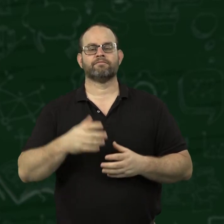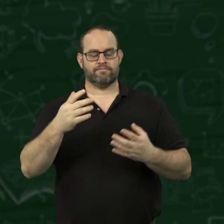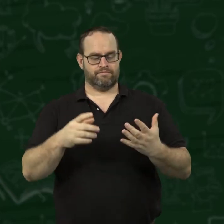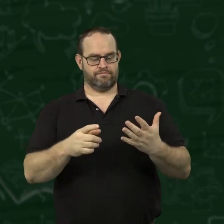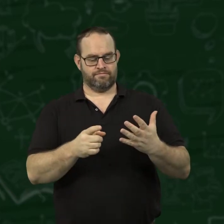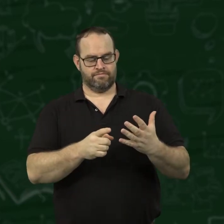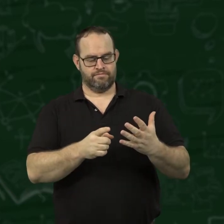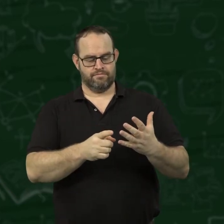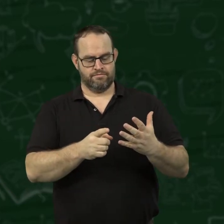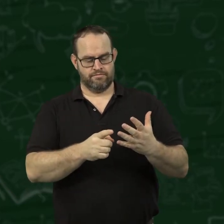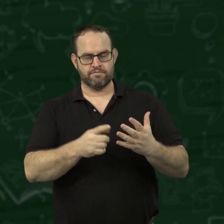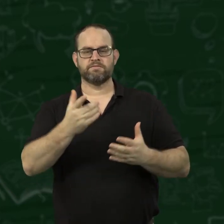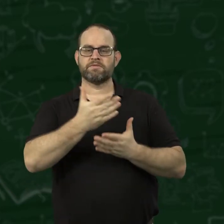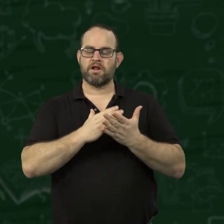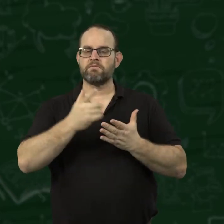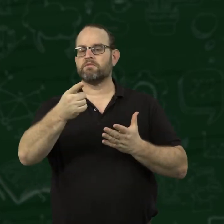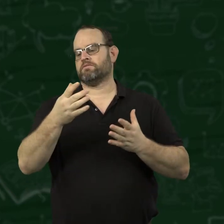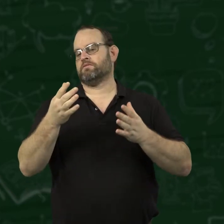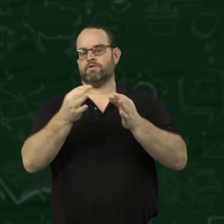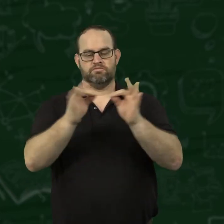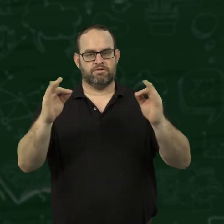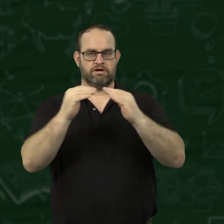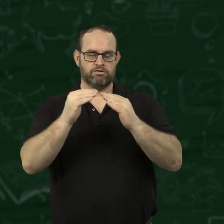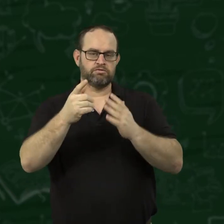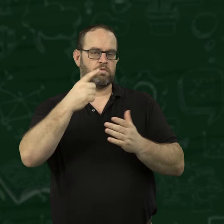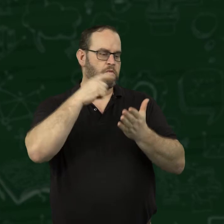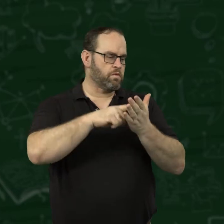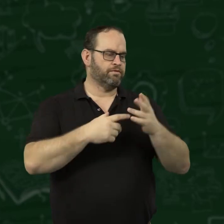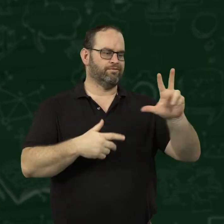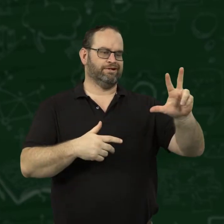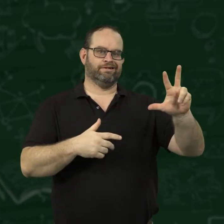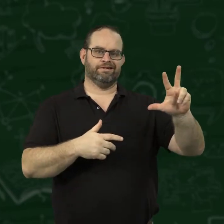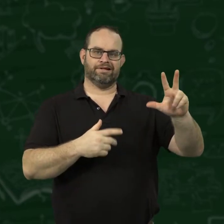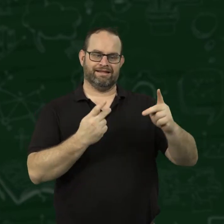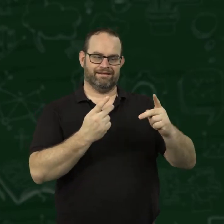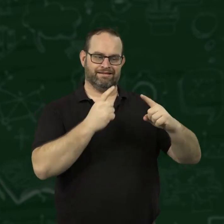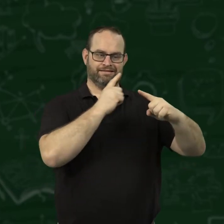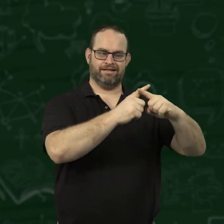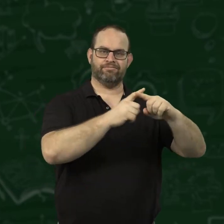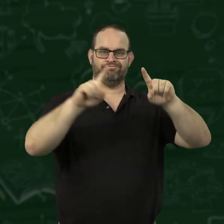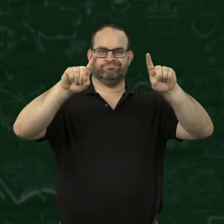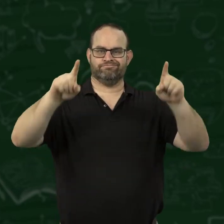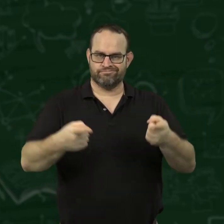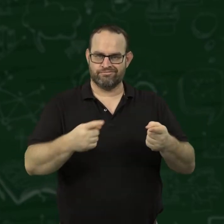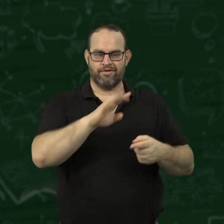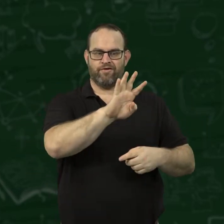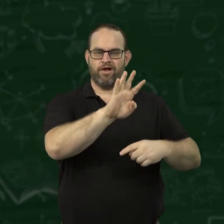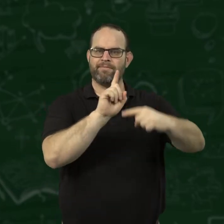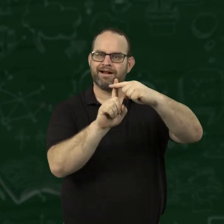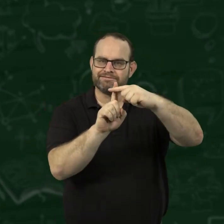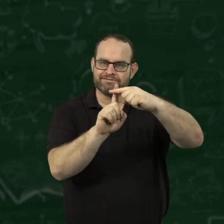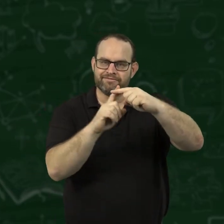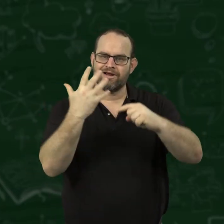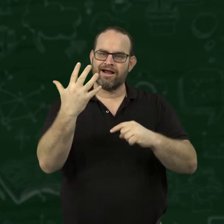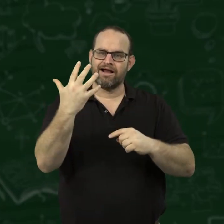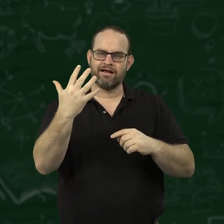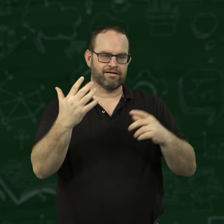Look at the following equation: 3 x (4 + 5).